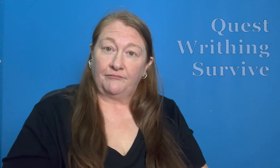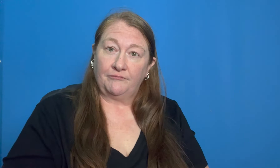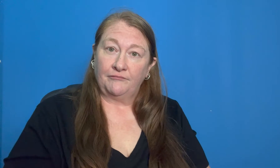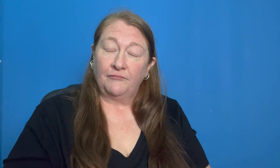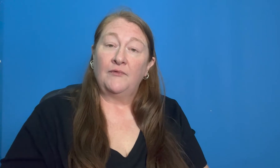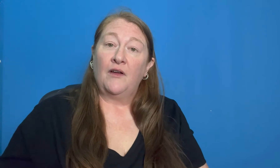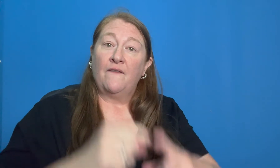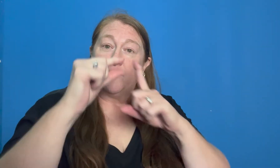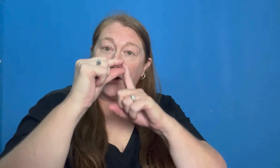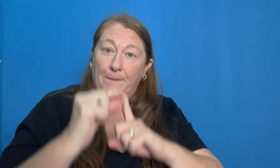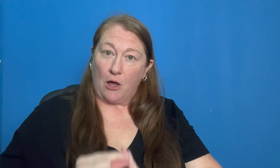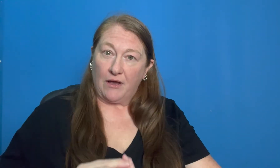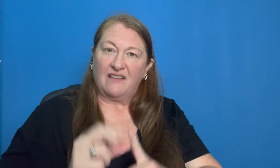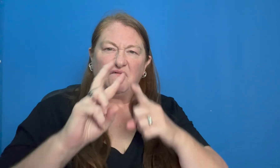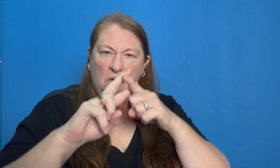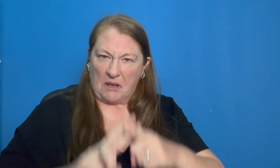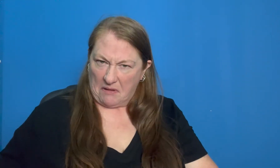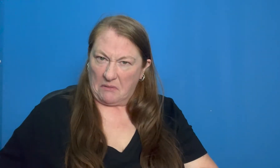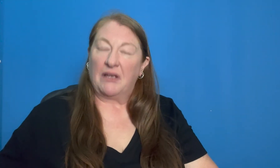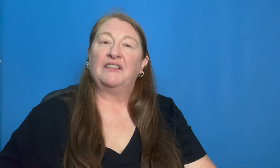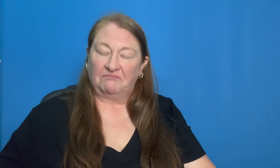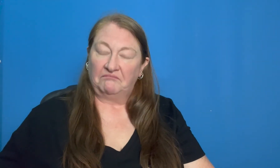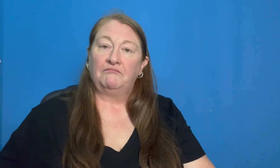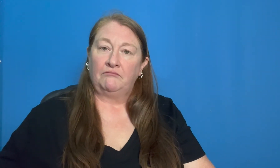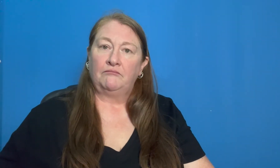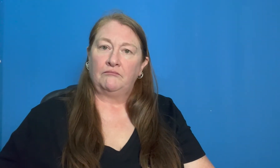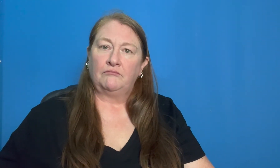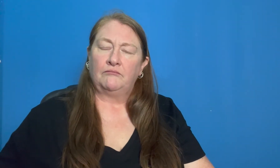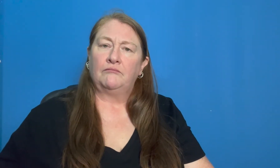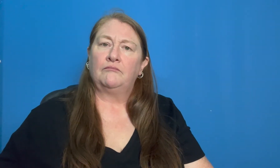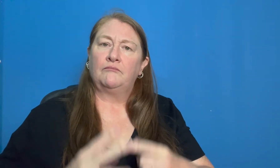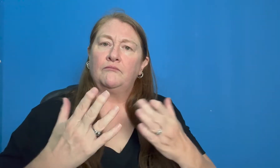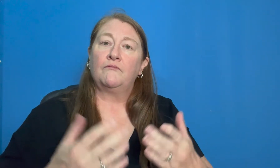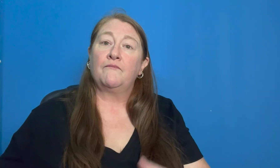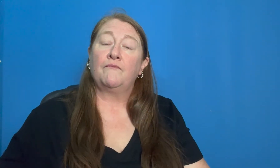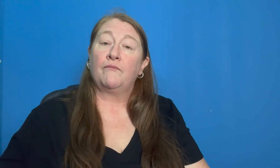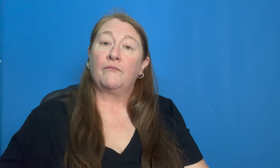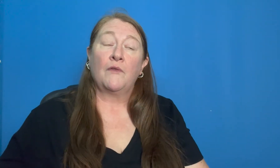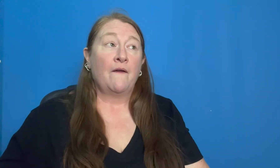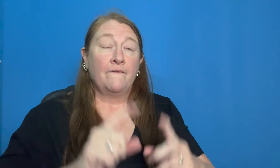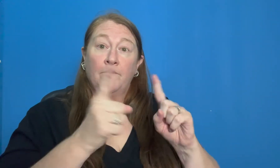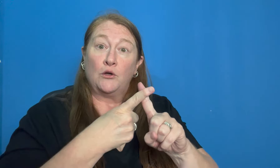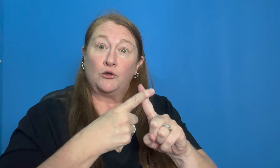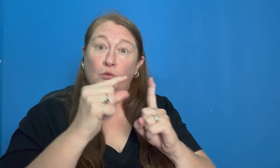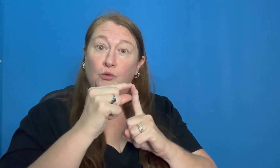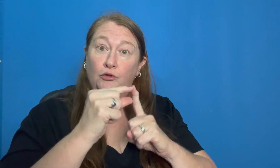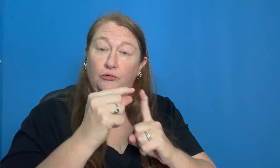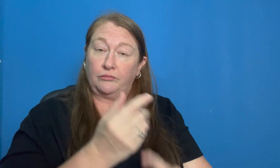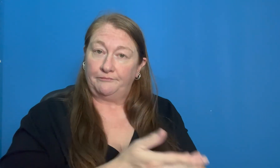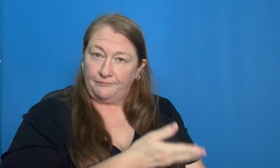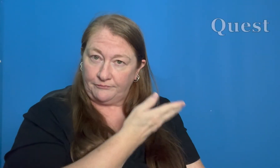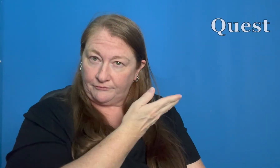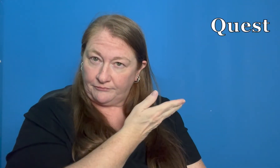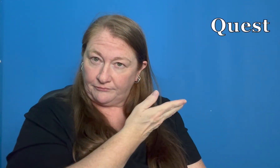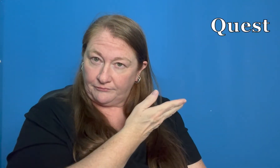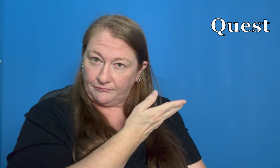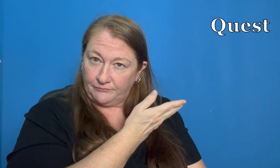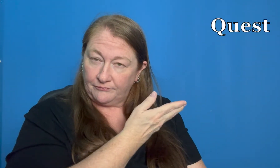They are the vocabulary words. First word: